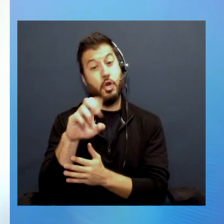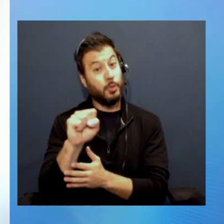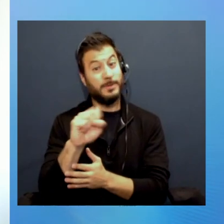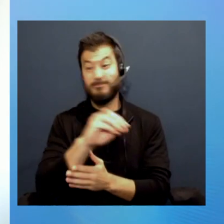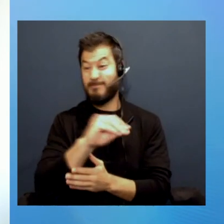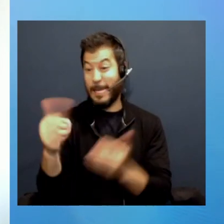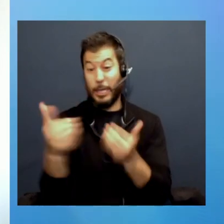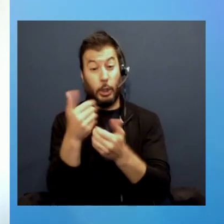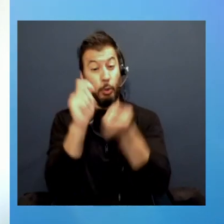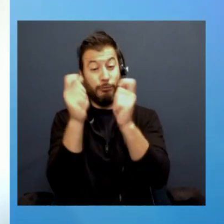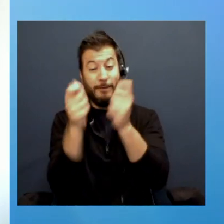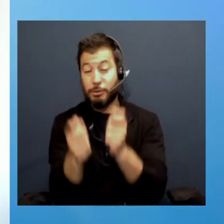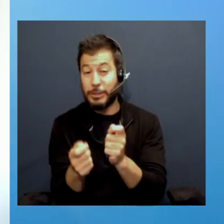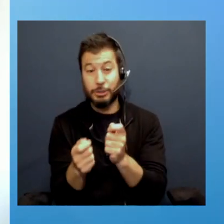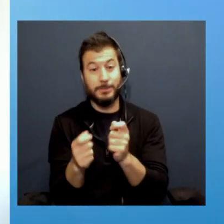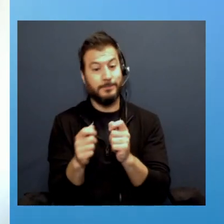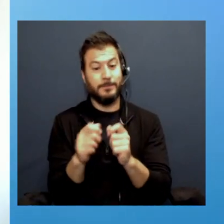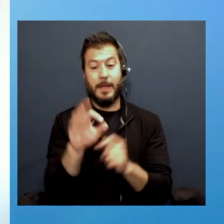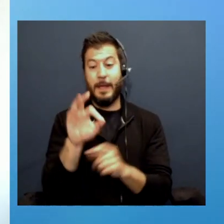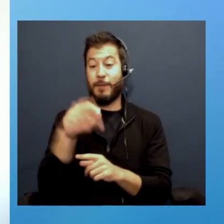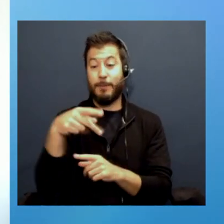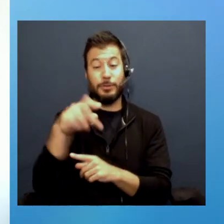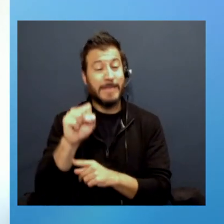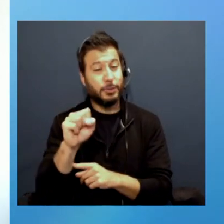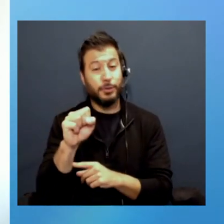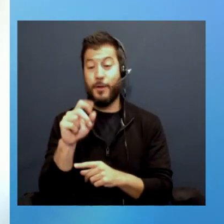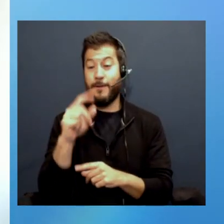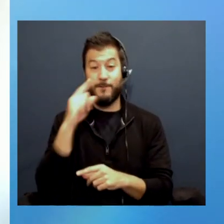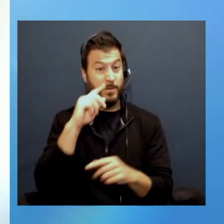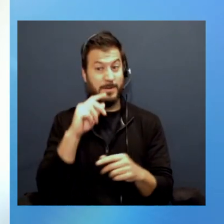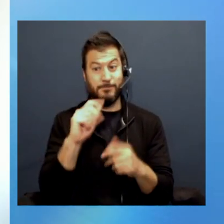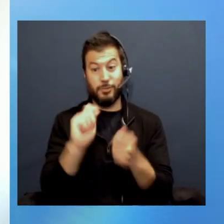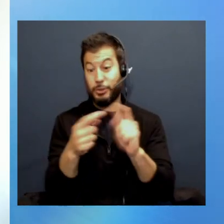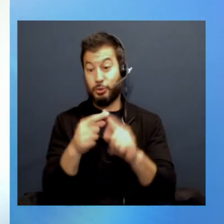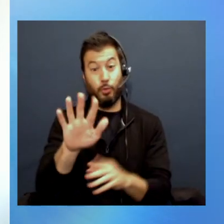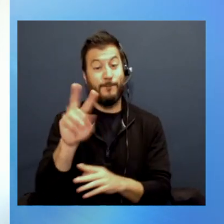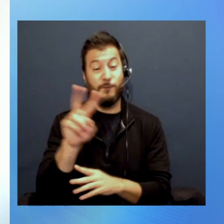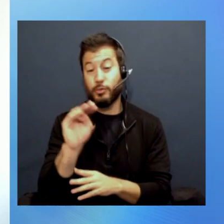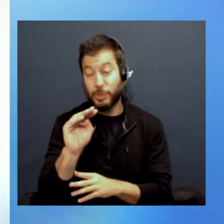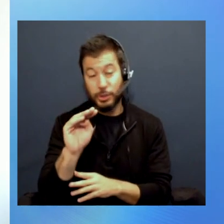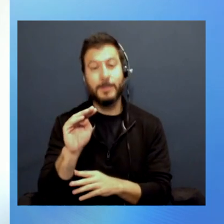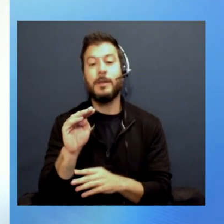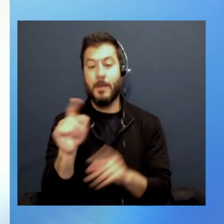including any new configurations, to scale, frames per second, streams per Virtual Machine.